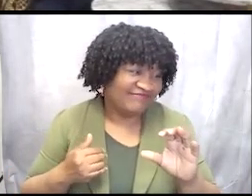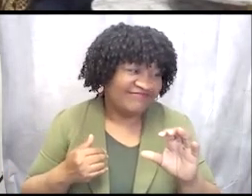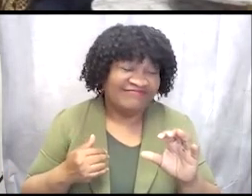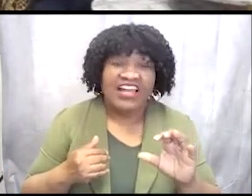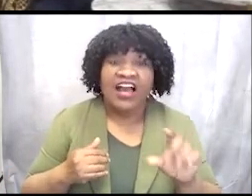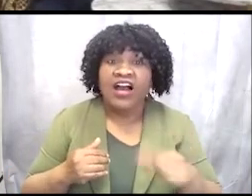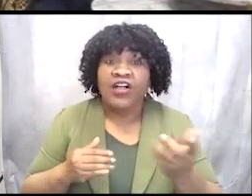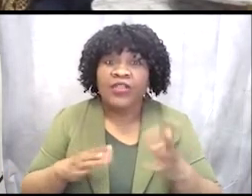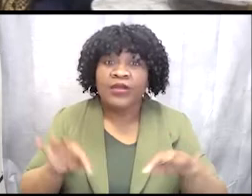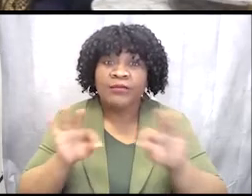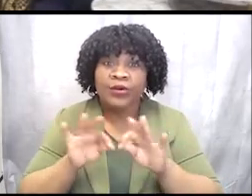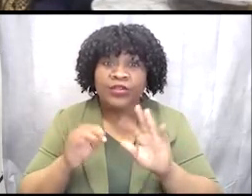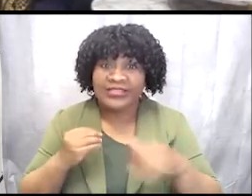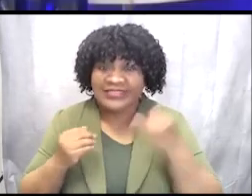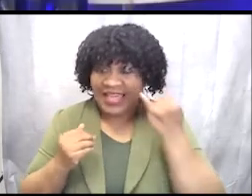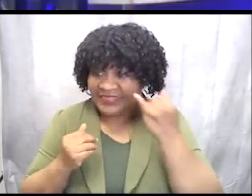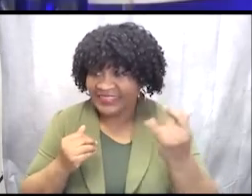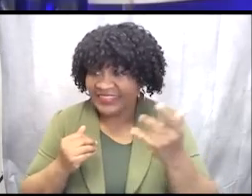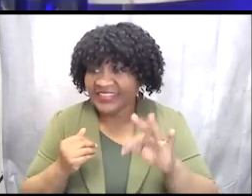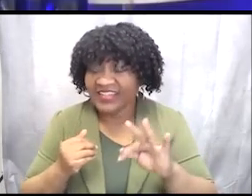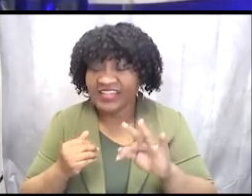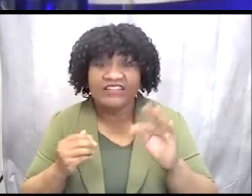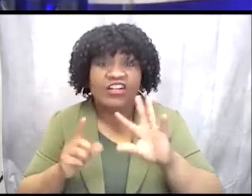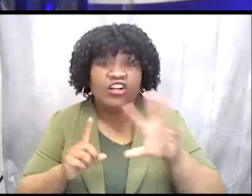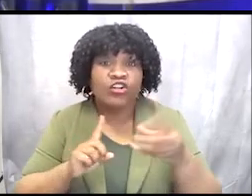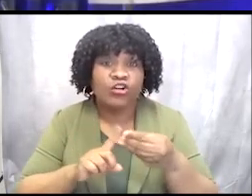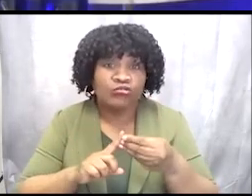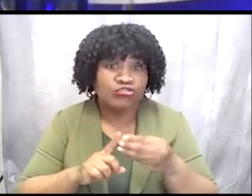The other is this whole notion of cultural responsiveness.